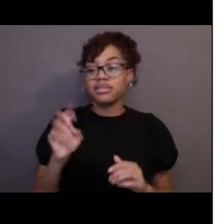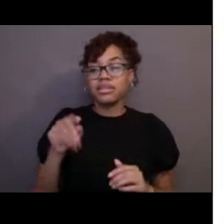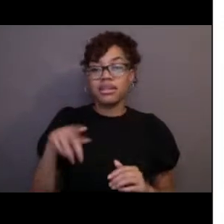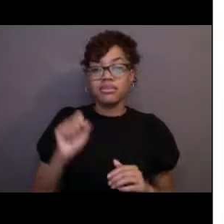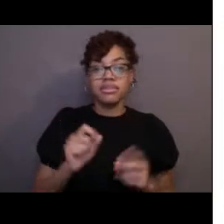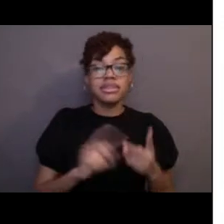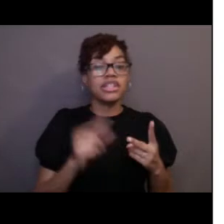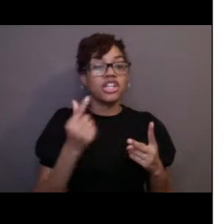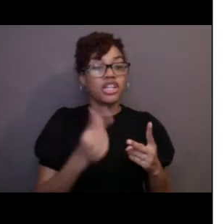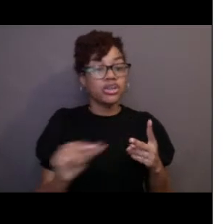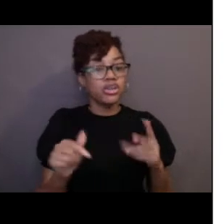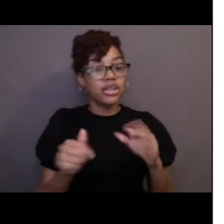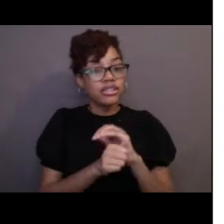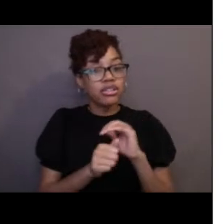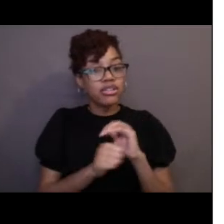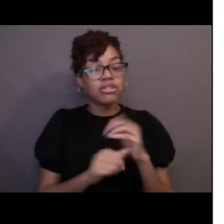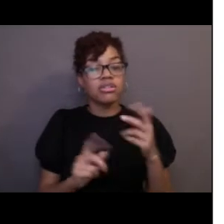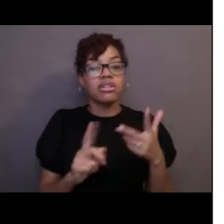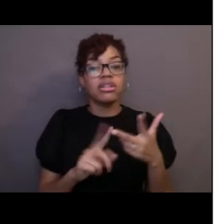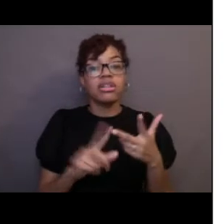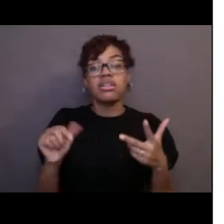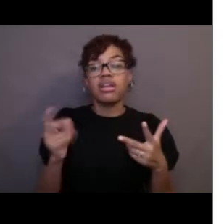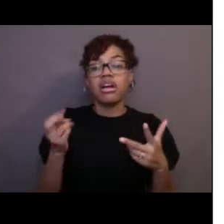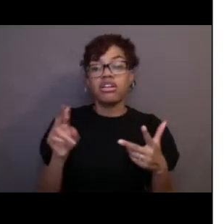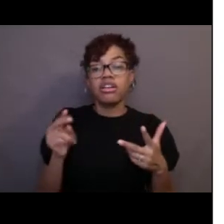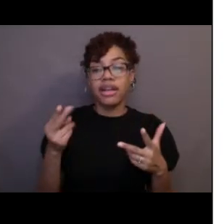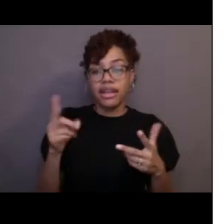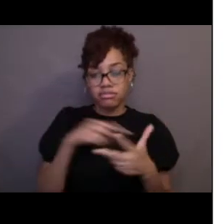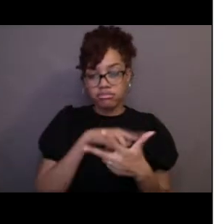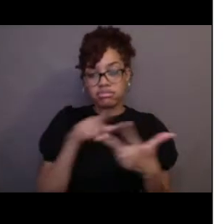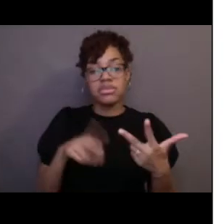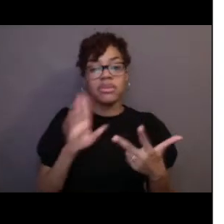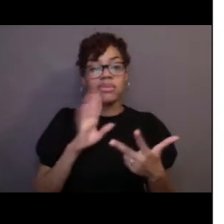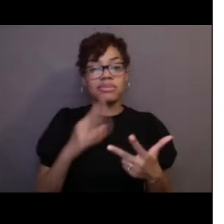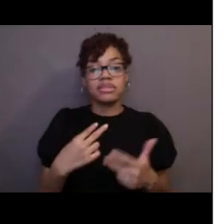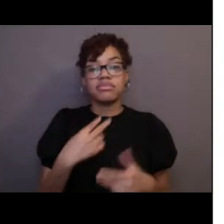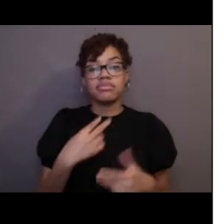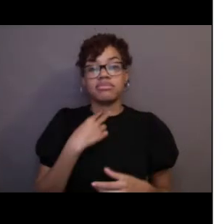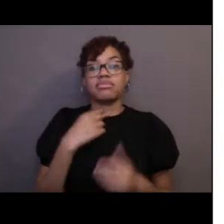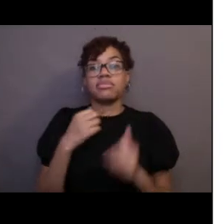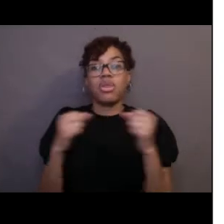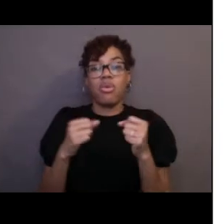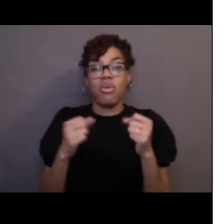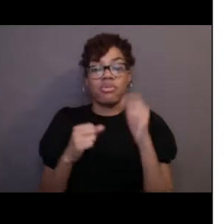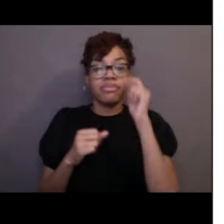and occasional loggerheads. And what happens is, sea turtles require the ocean